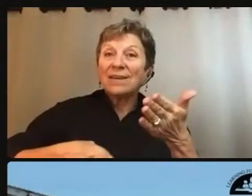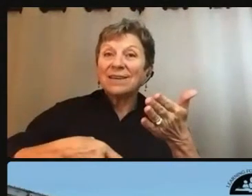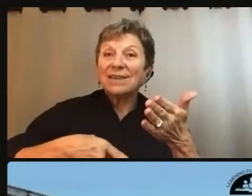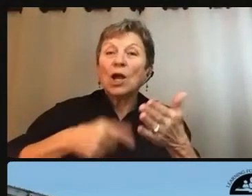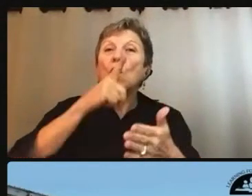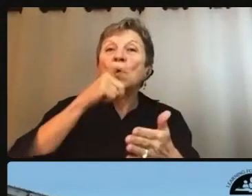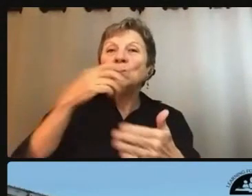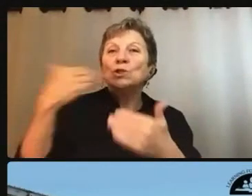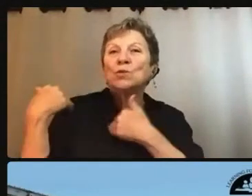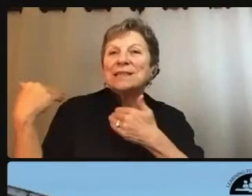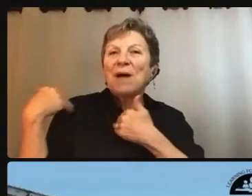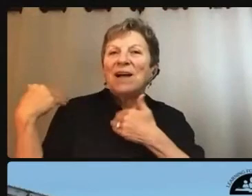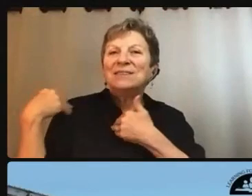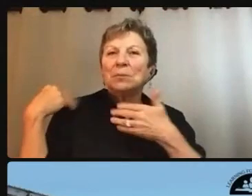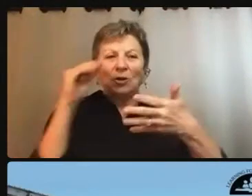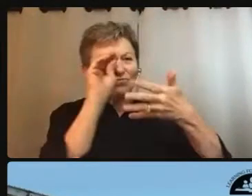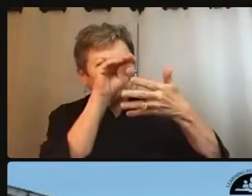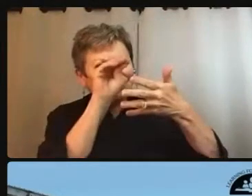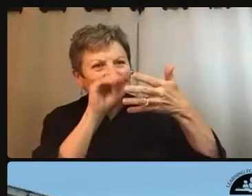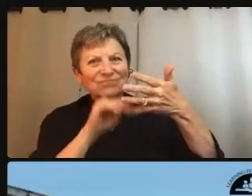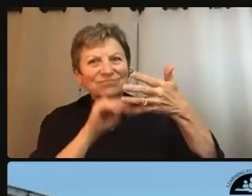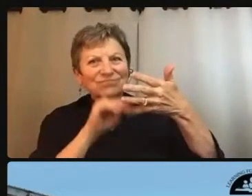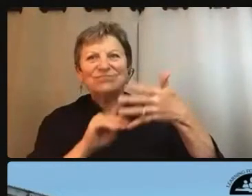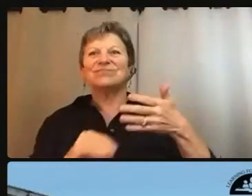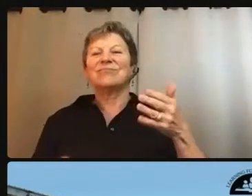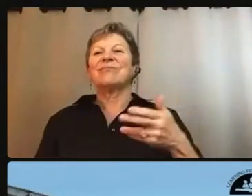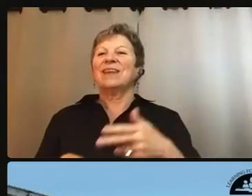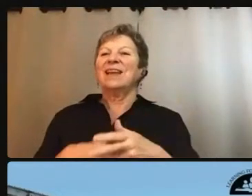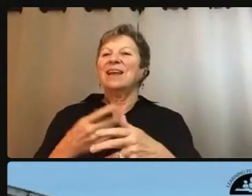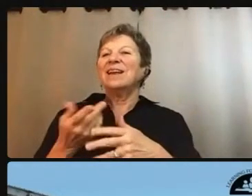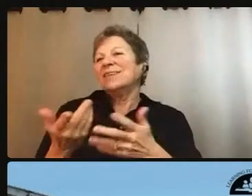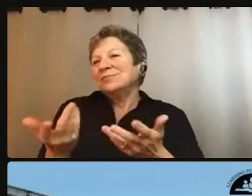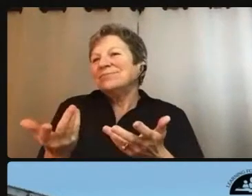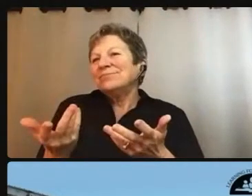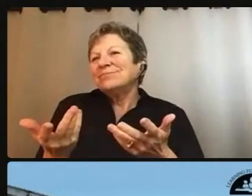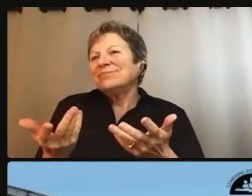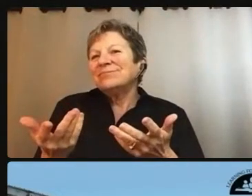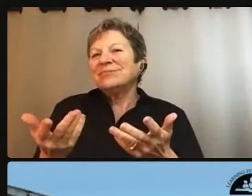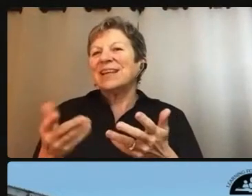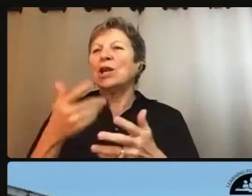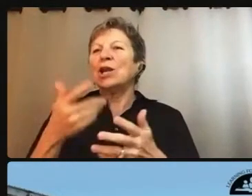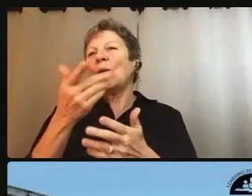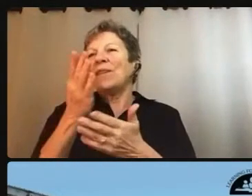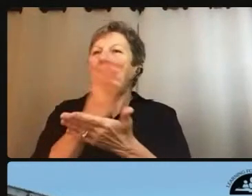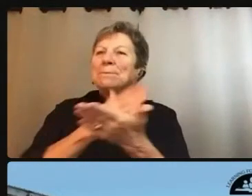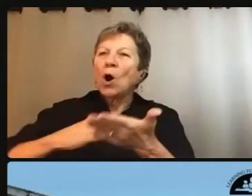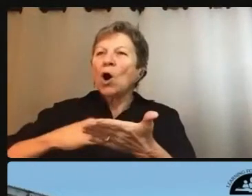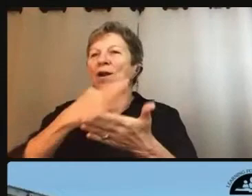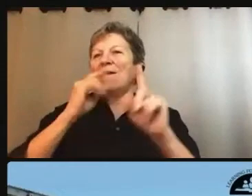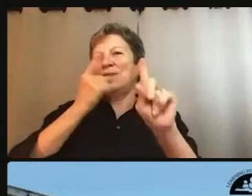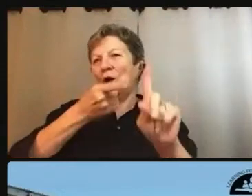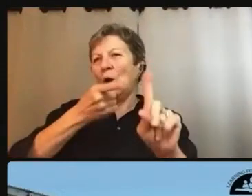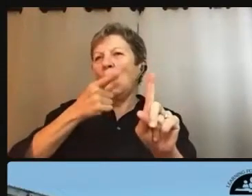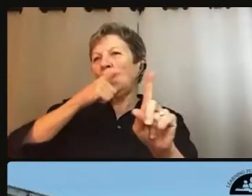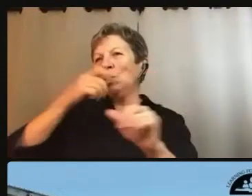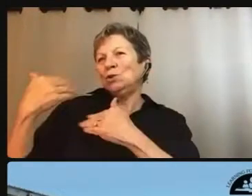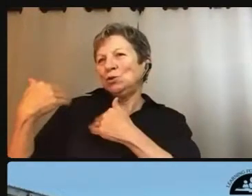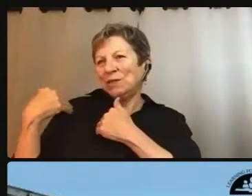HAVE THE FOLLOW UP OF WHO'S GOING TO DO WHAT THINGS VERY